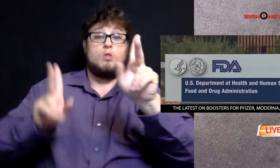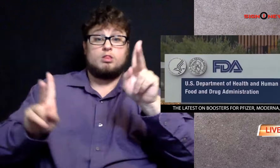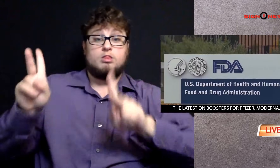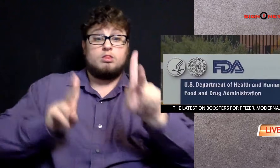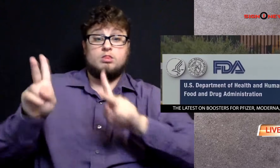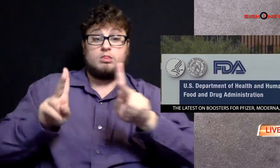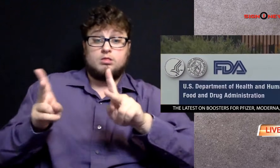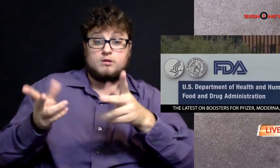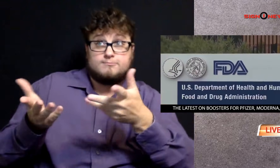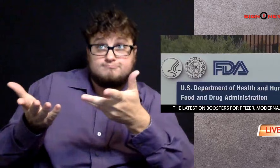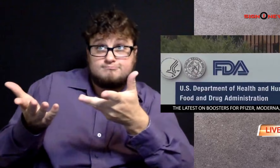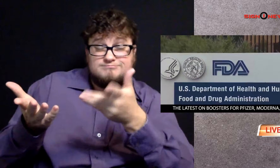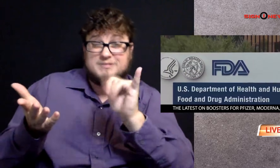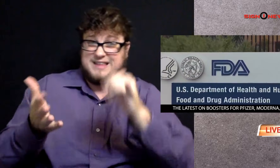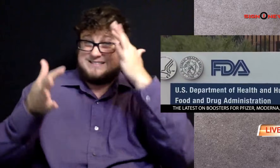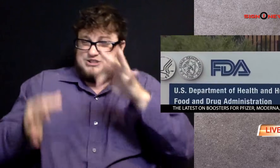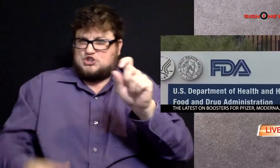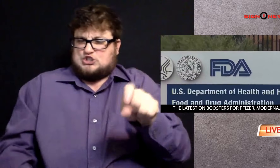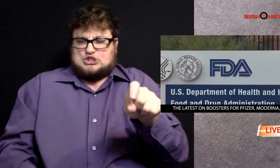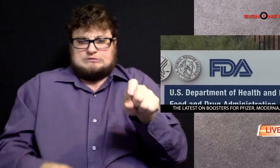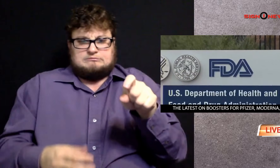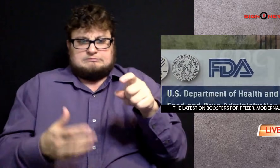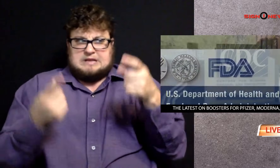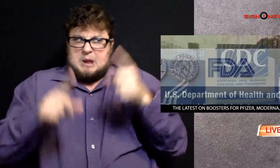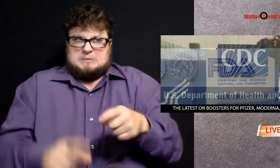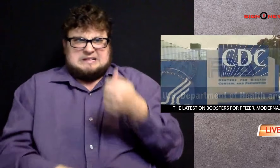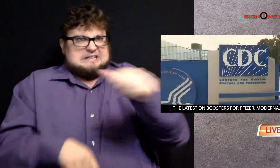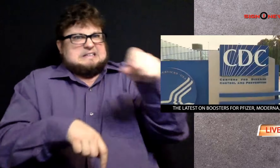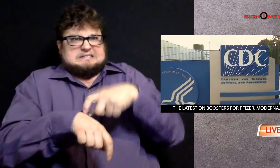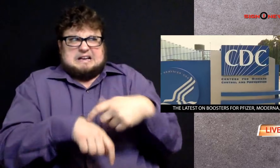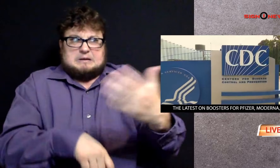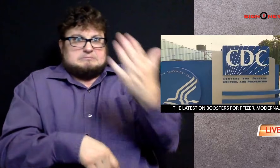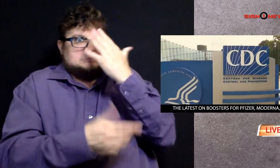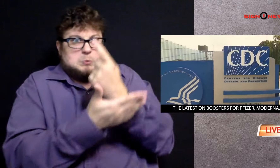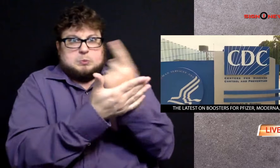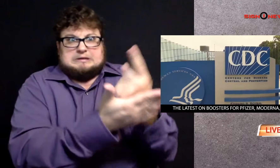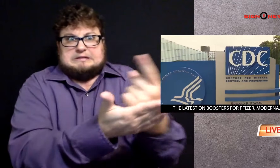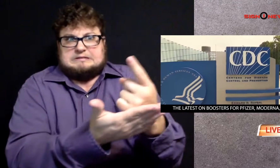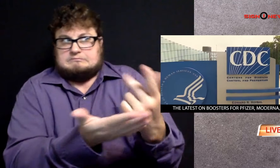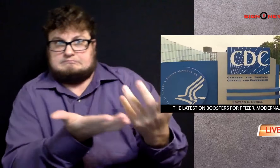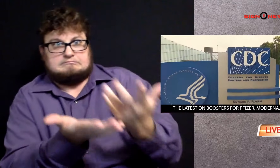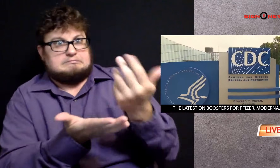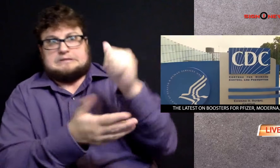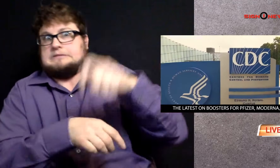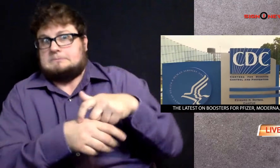and they're now waiting for the fda to make a decision on boosters for the make a decision on boosters for the general public general public which is expected to happen in the